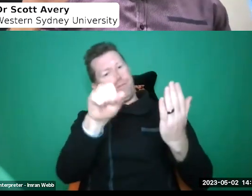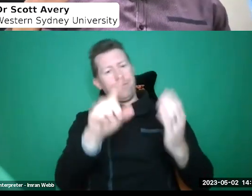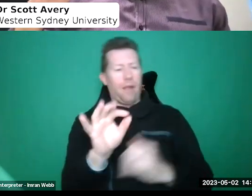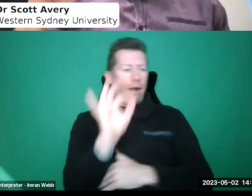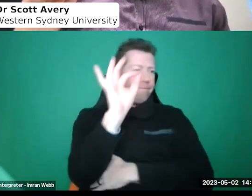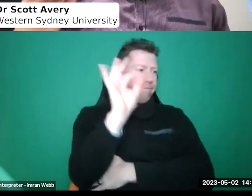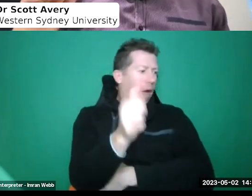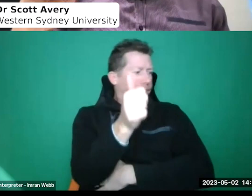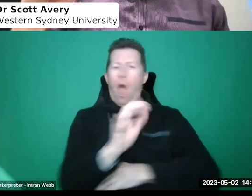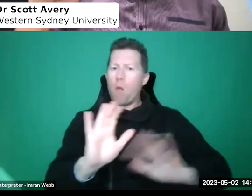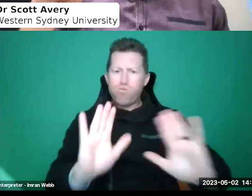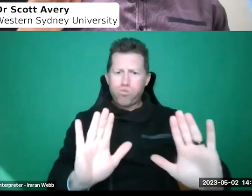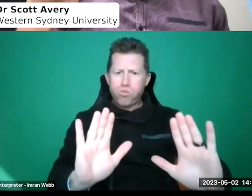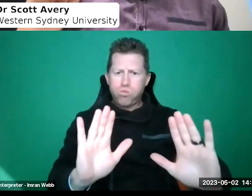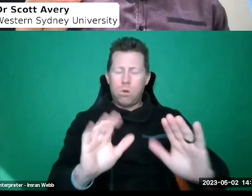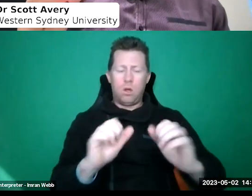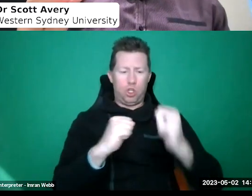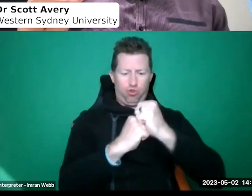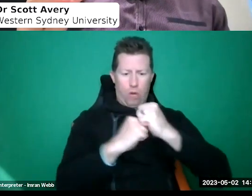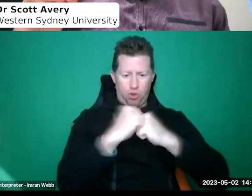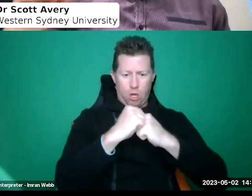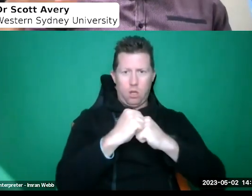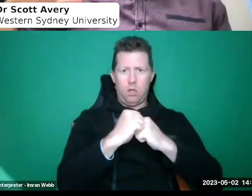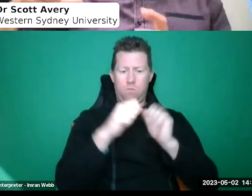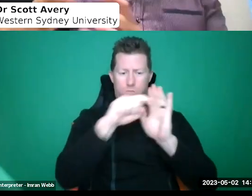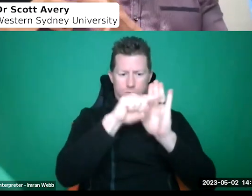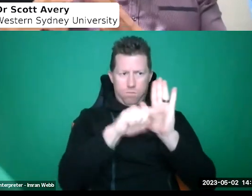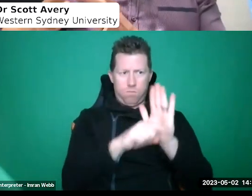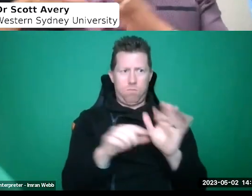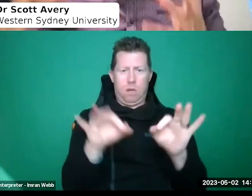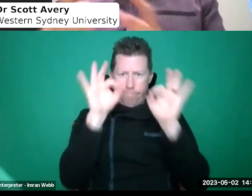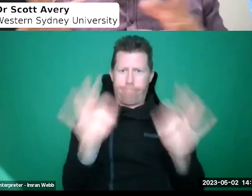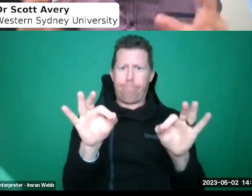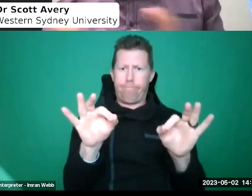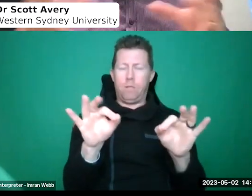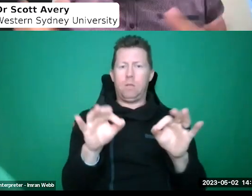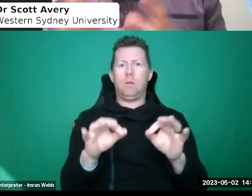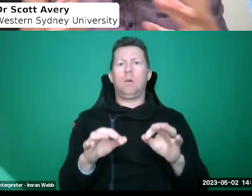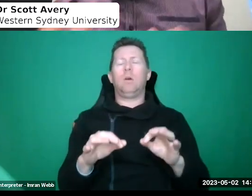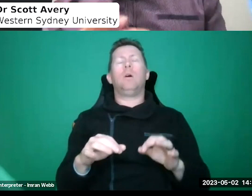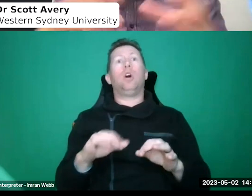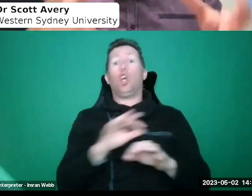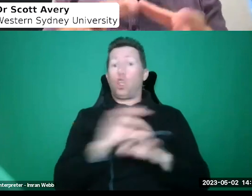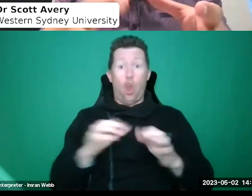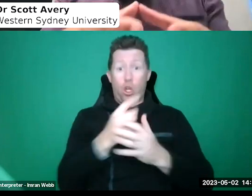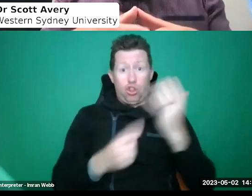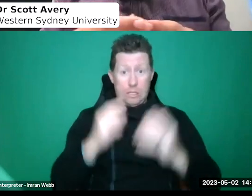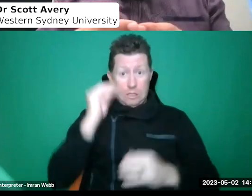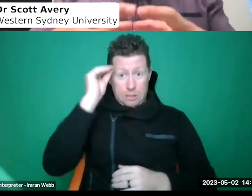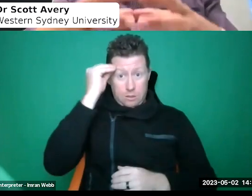that the structures for ethical oversight and and it won't just be the people on the committee on the council here.